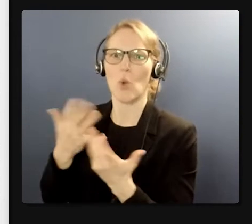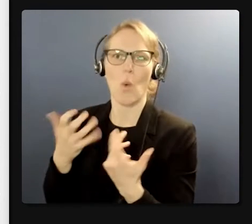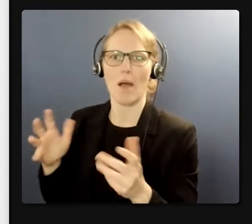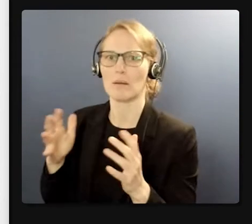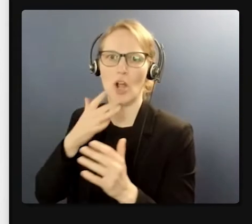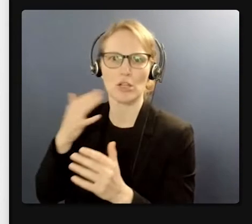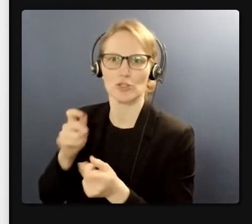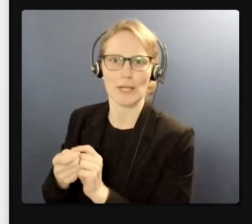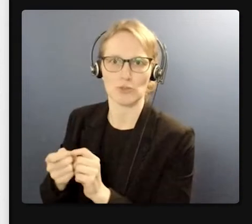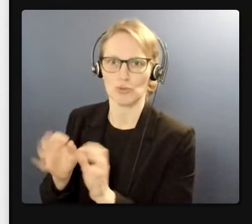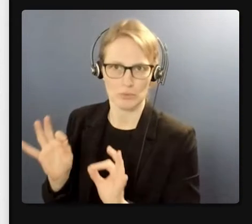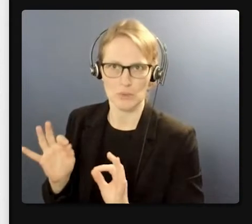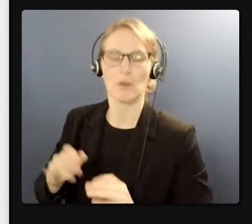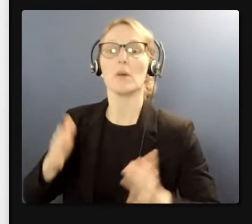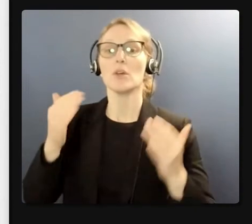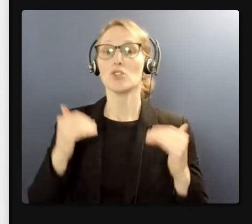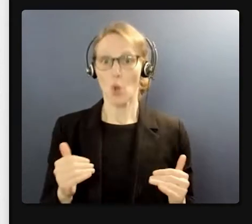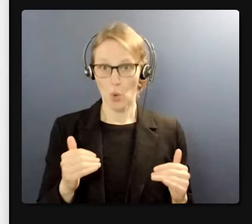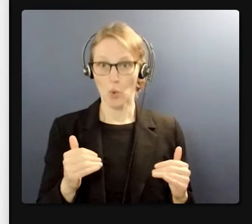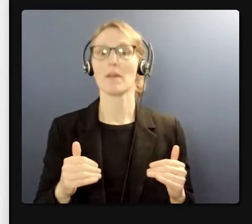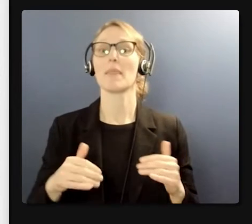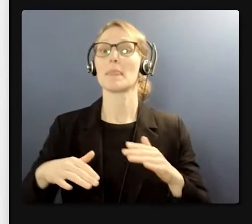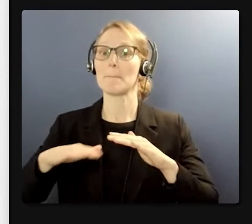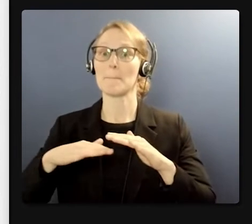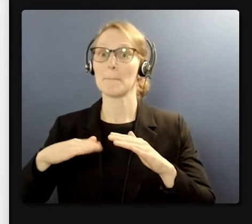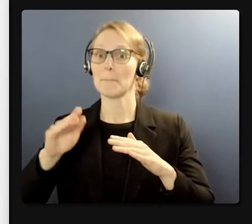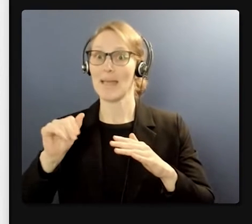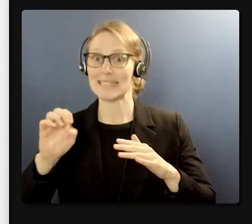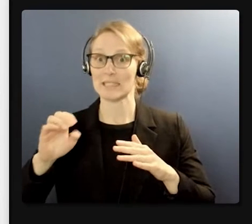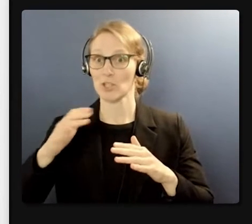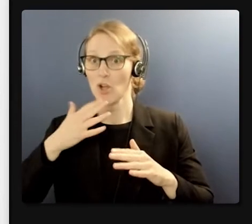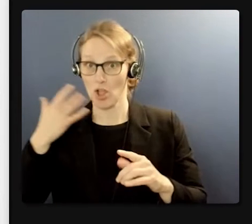you then take the base color of the optimized object texture